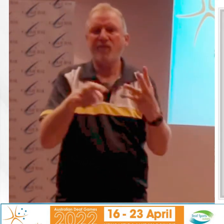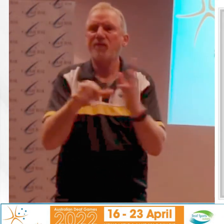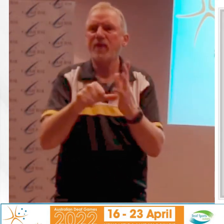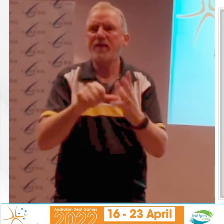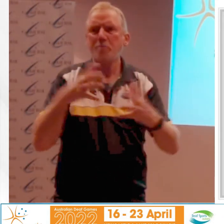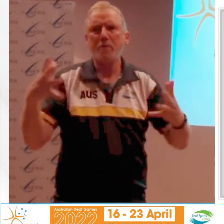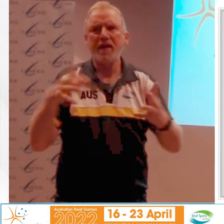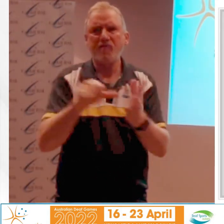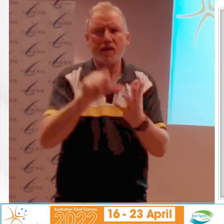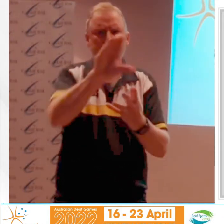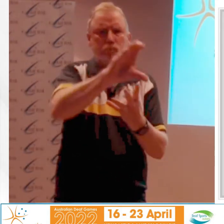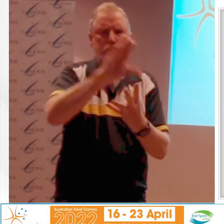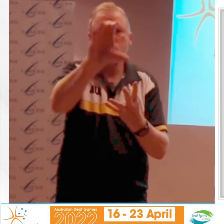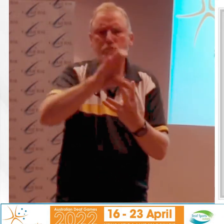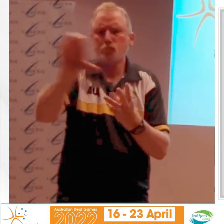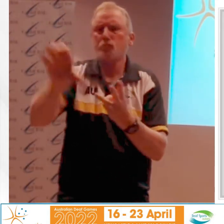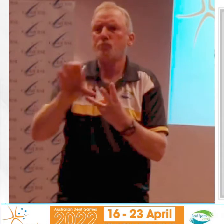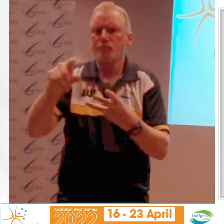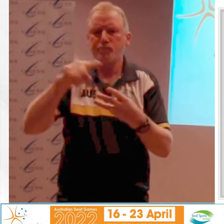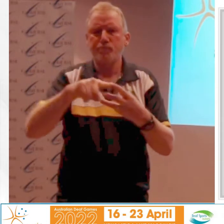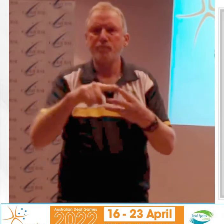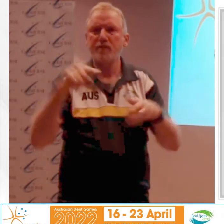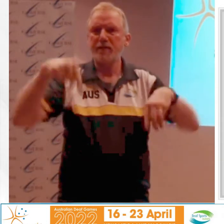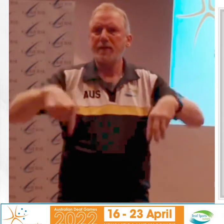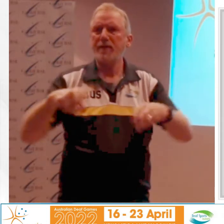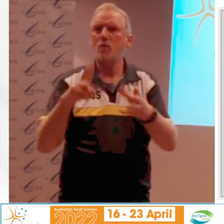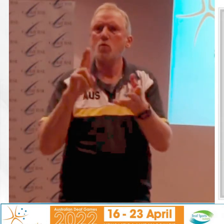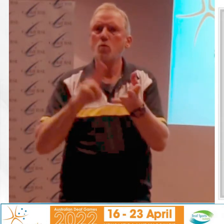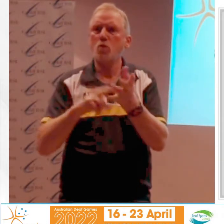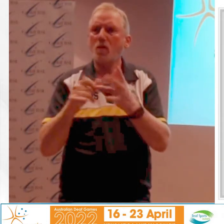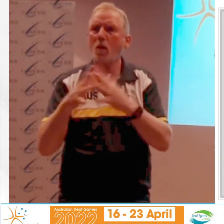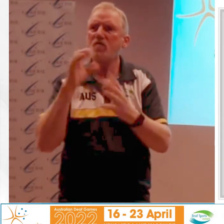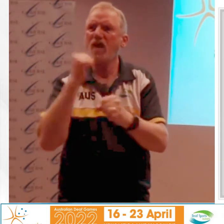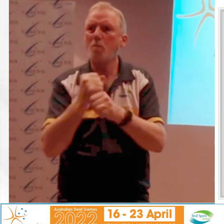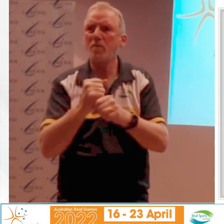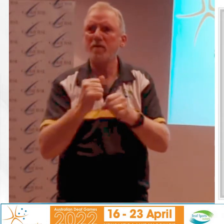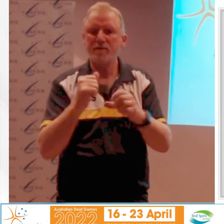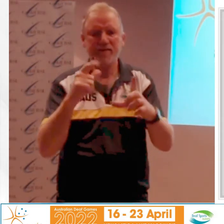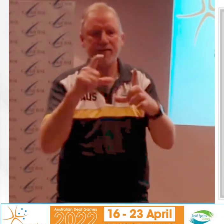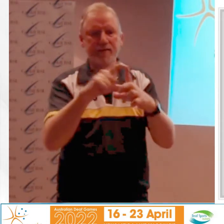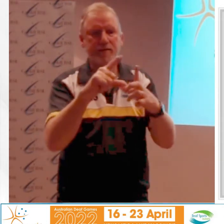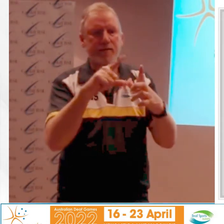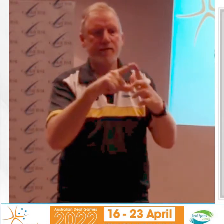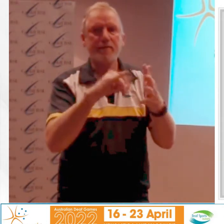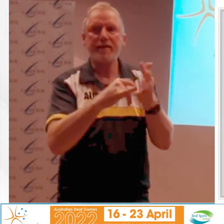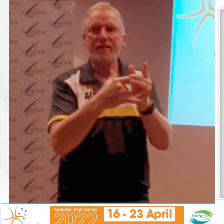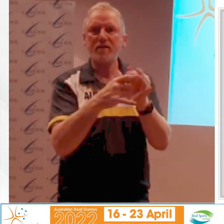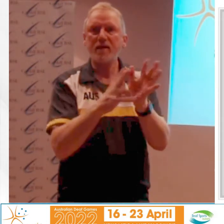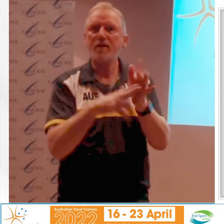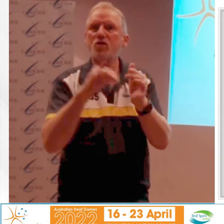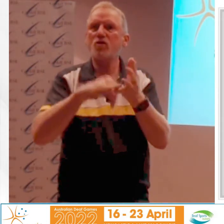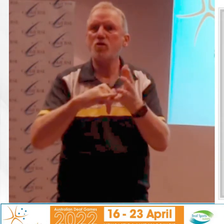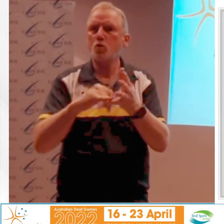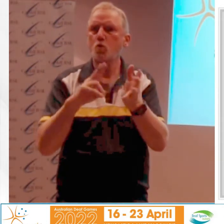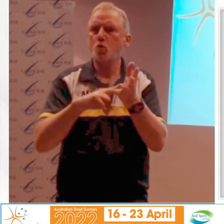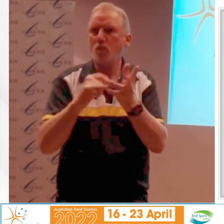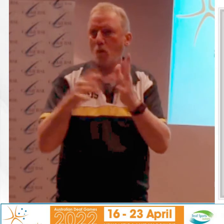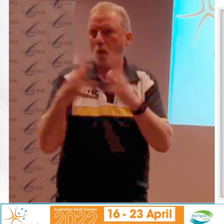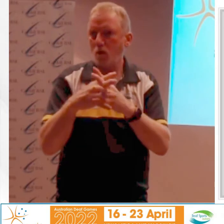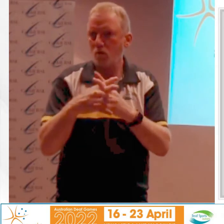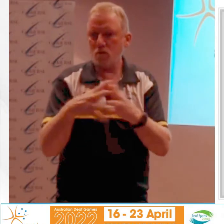before we have three main funding streams the NSW Government, Destination NSW